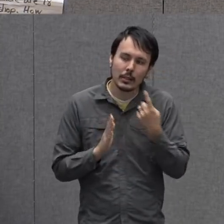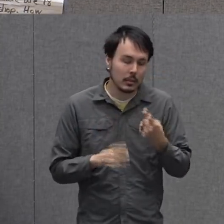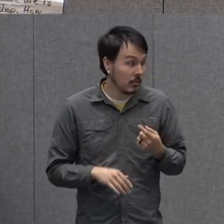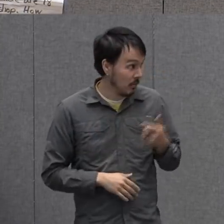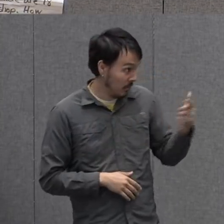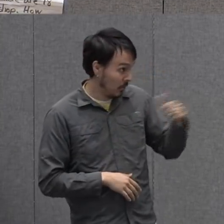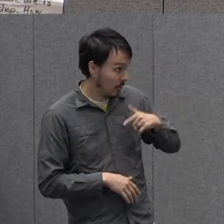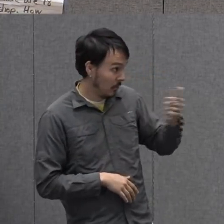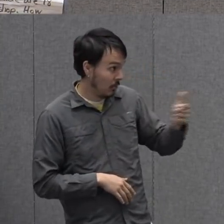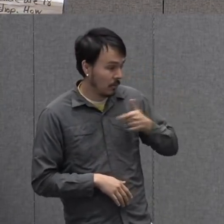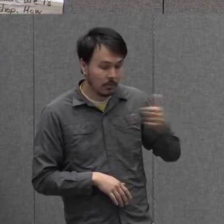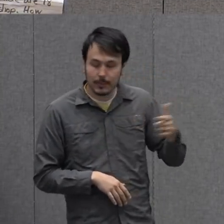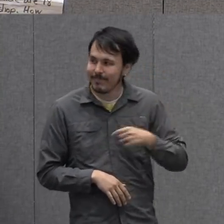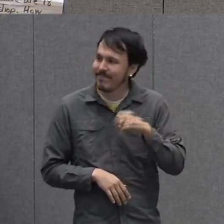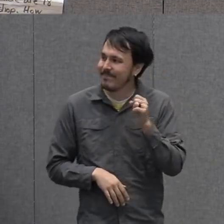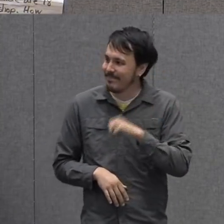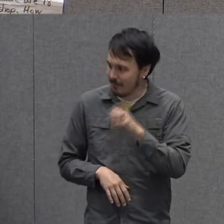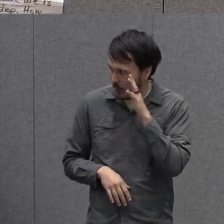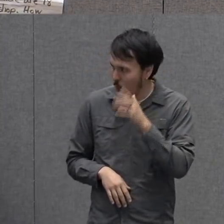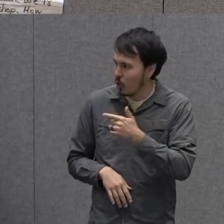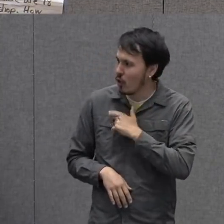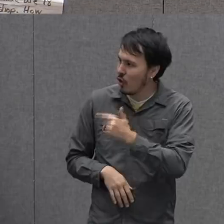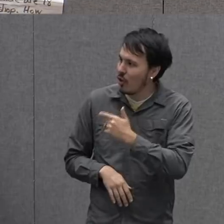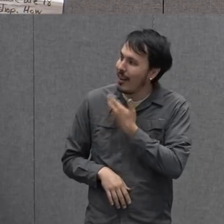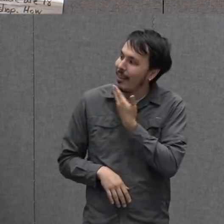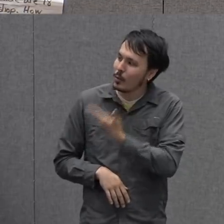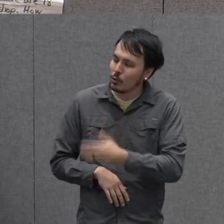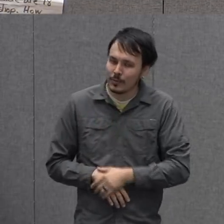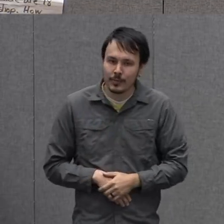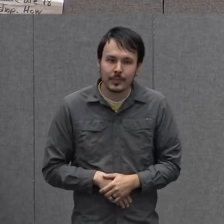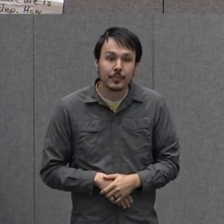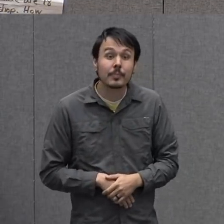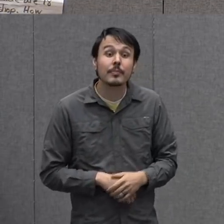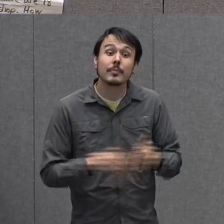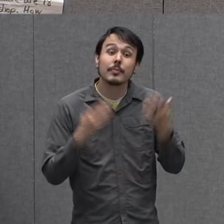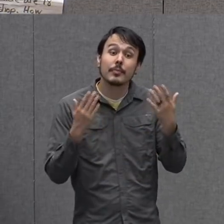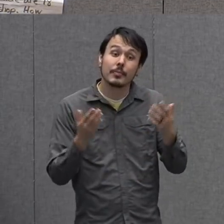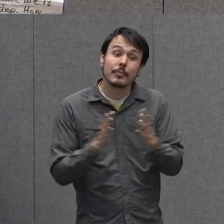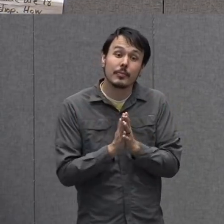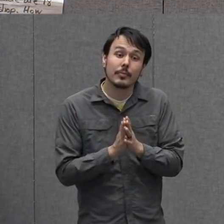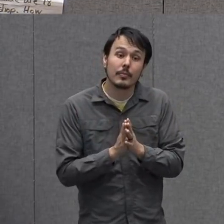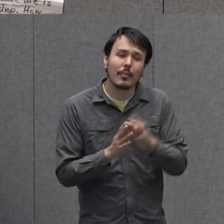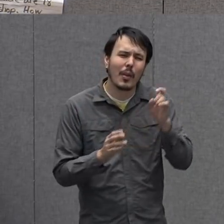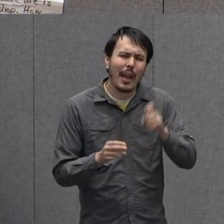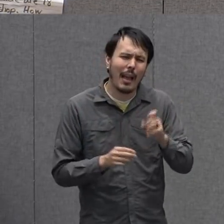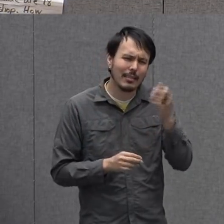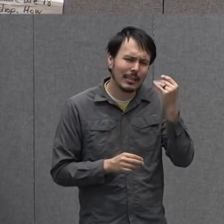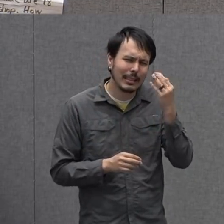And we will take turns doing that, thank you so much. All right, so, we gotta think about this first one.